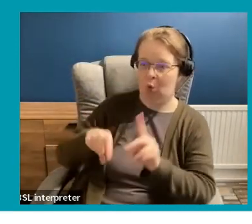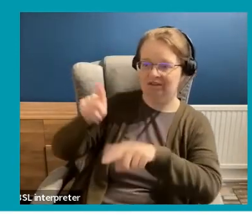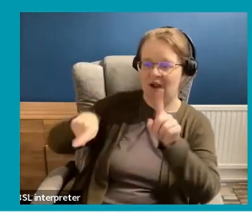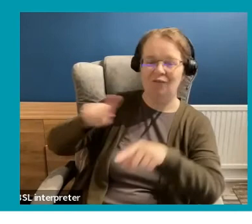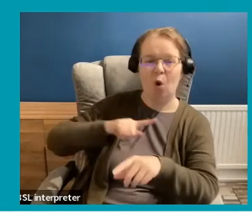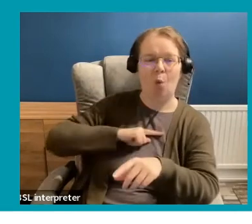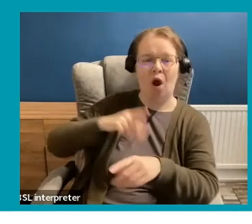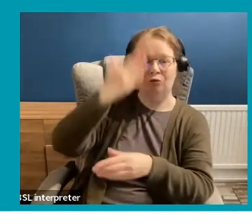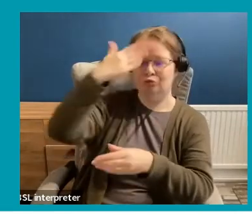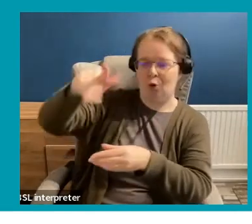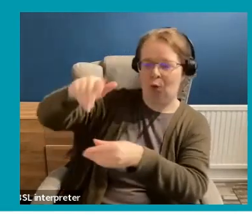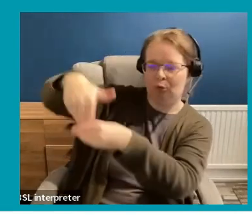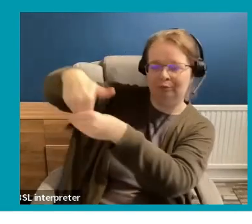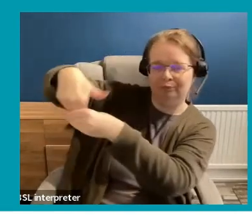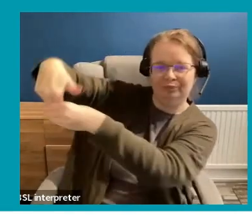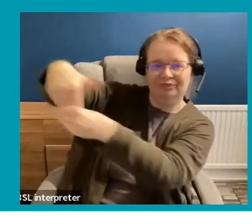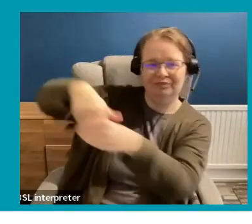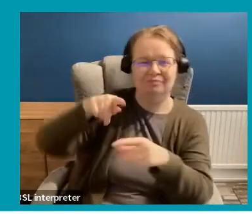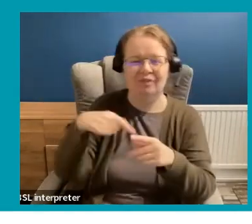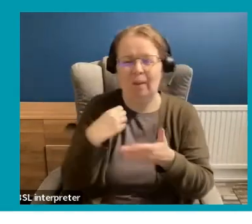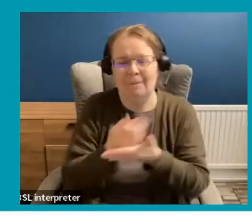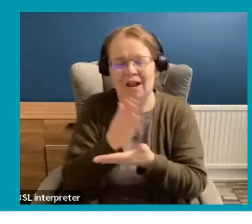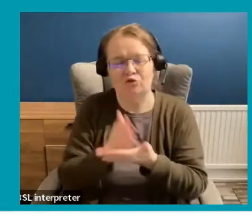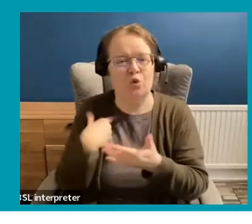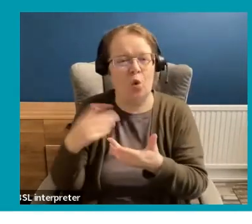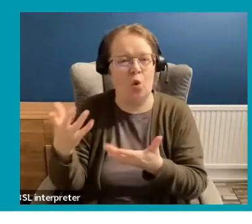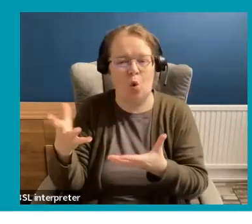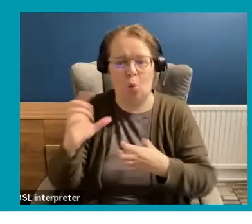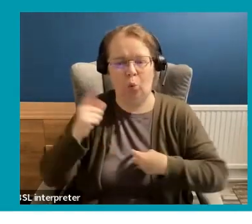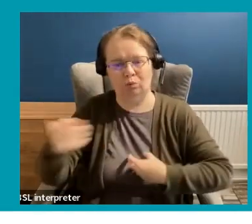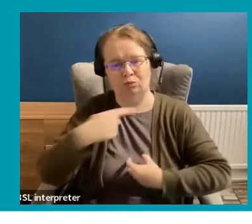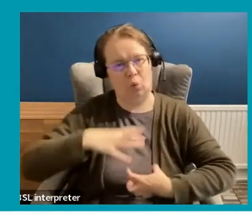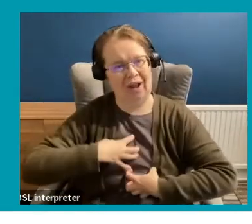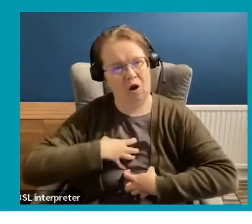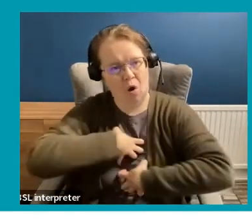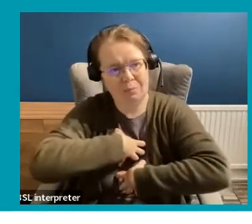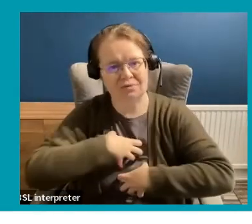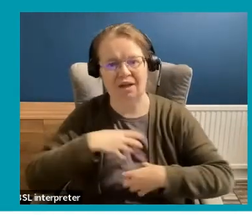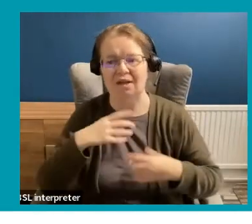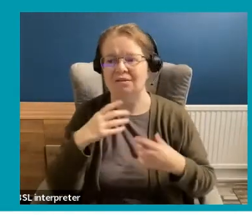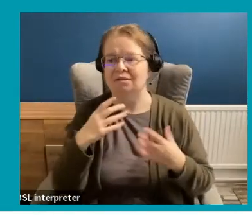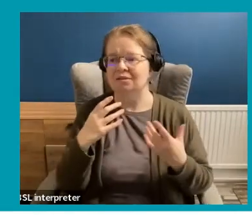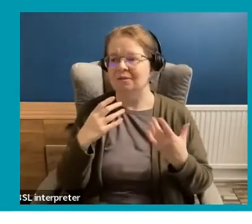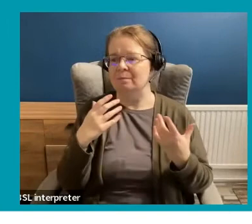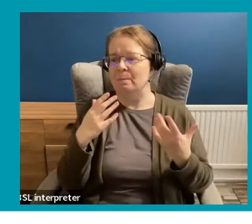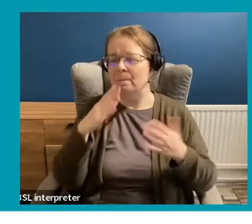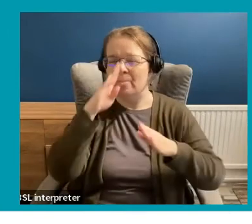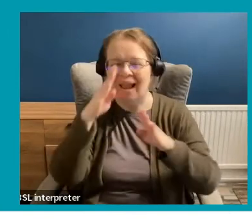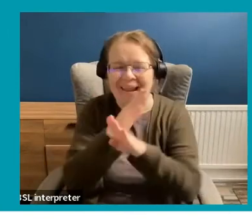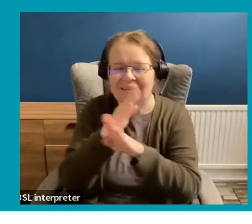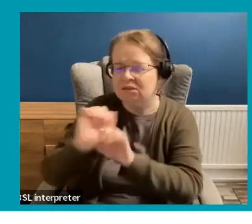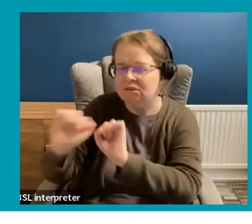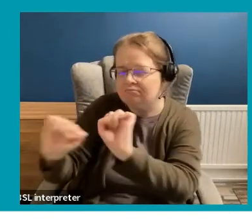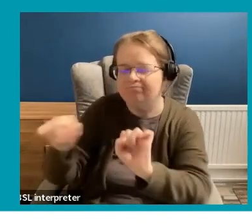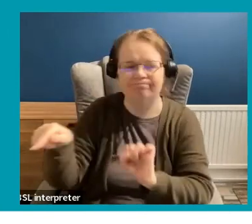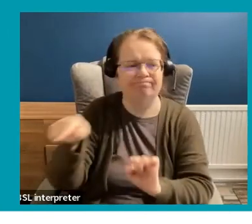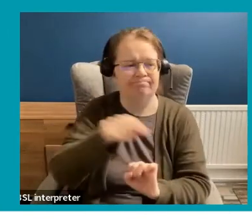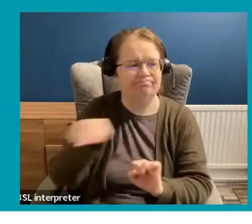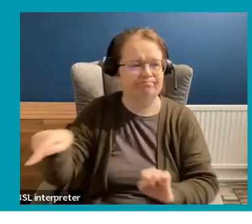sorts of different ways and is make sure that we accommodate all of those other hidden things like have at their adjustments, as well. if someone has a mental health